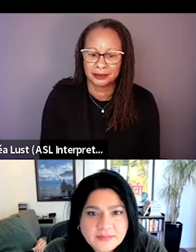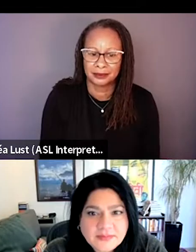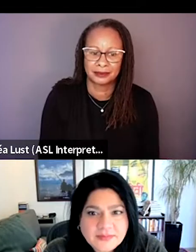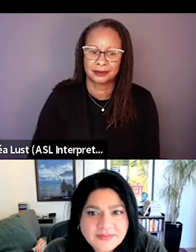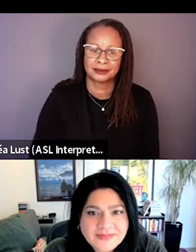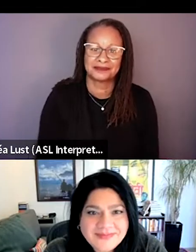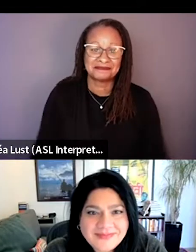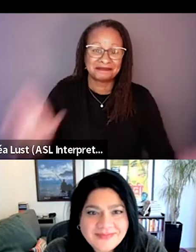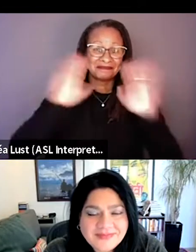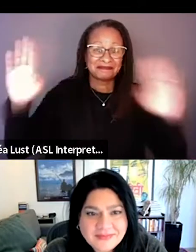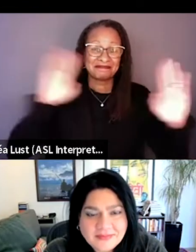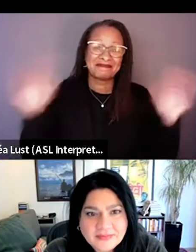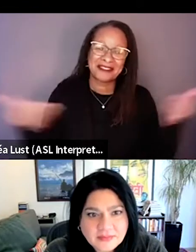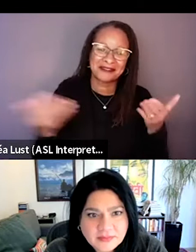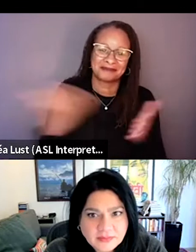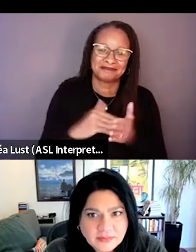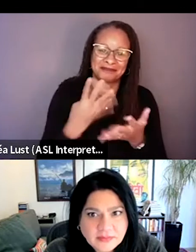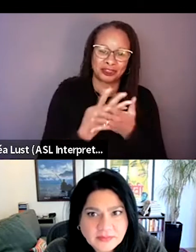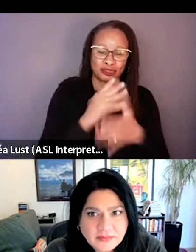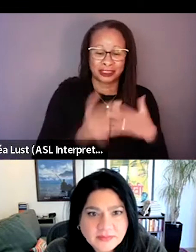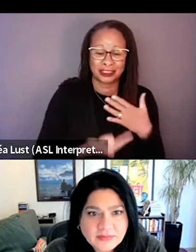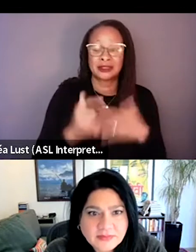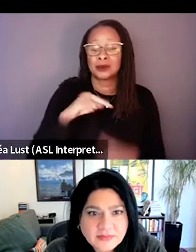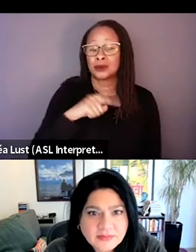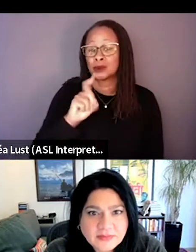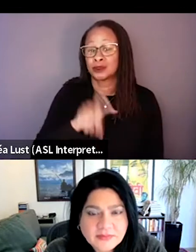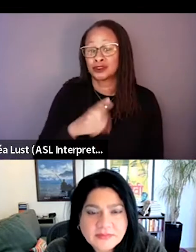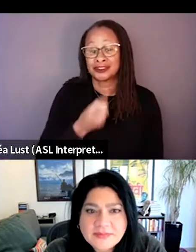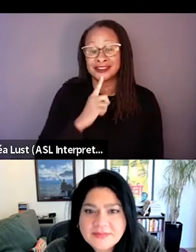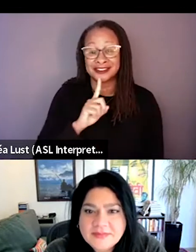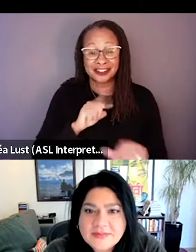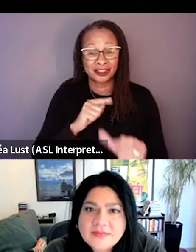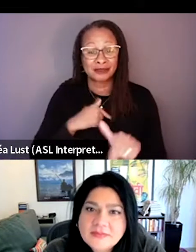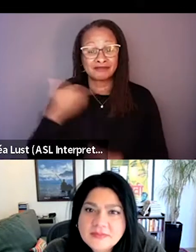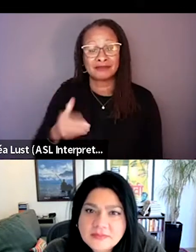Hello, everyone, welcome to another screening series Q&A. My name is Camillia Shofani,